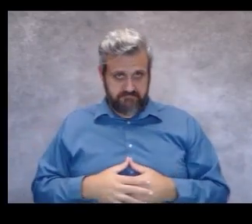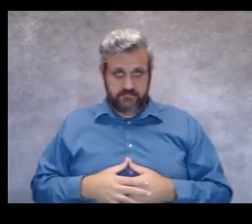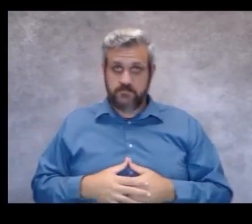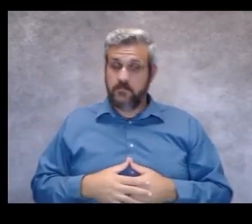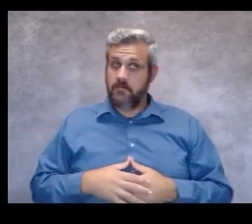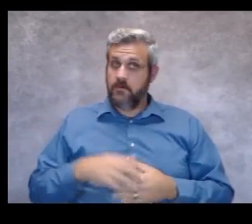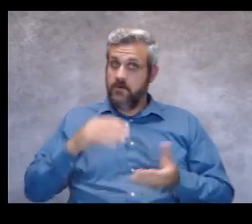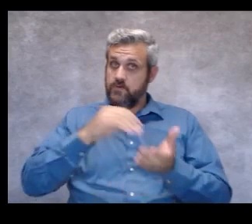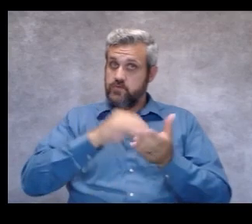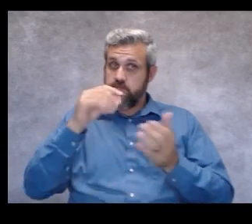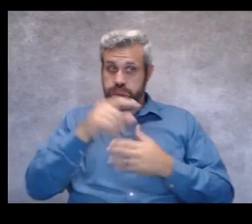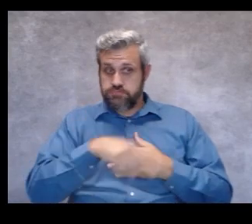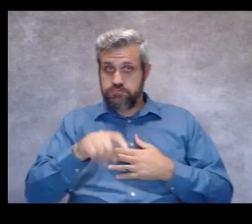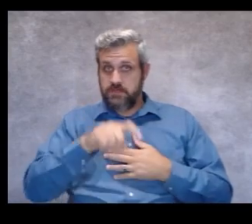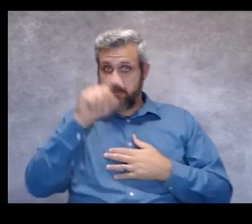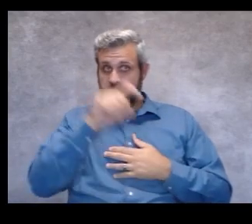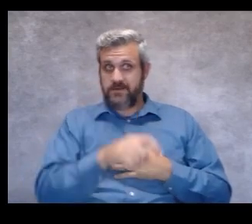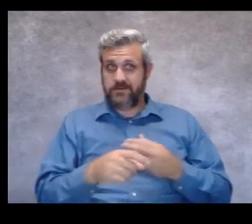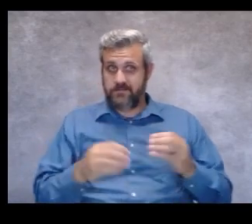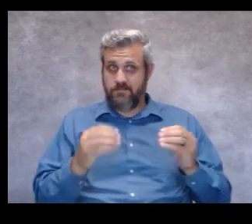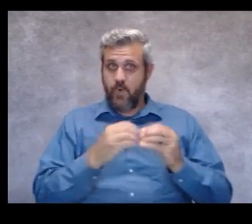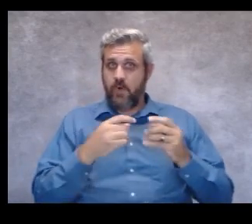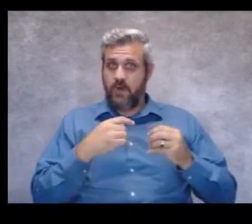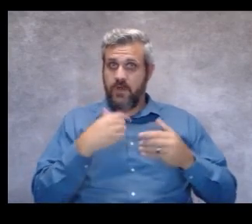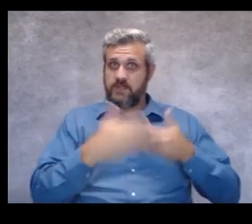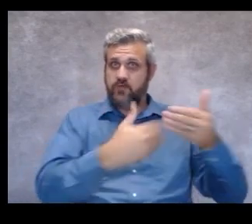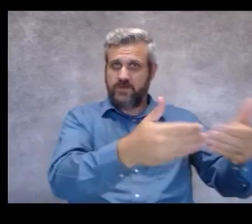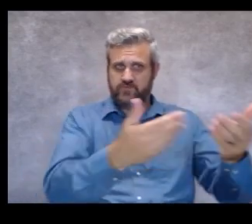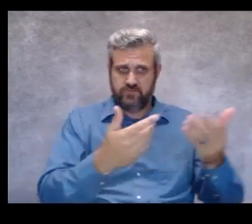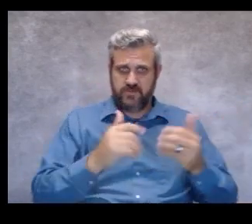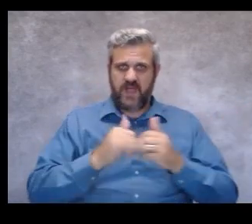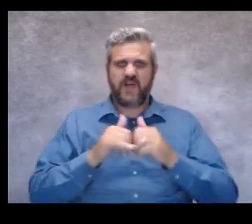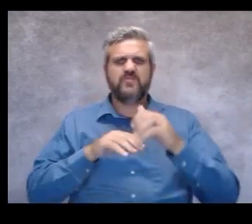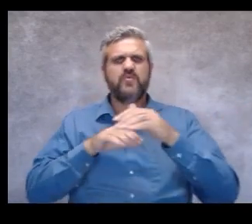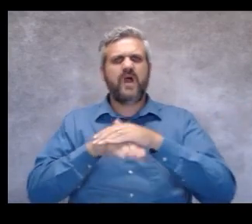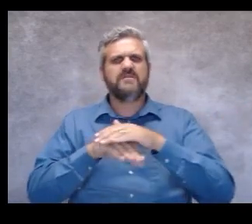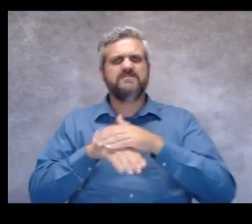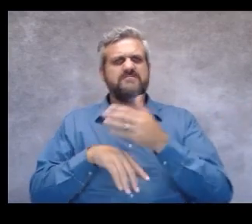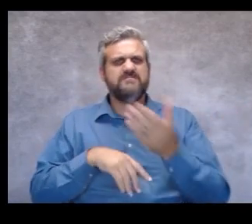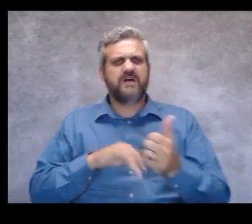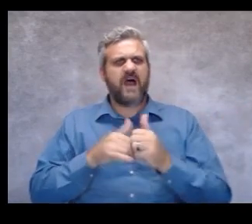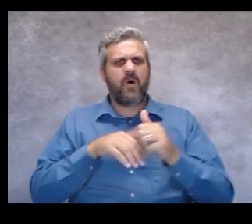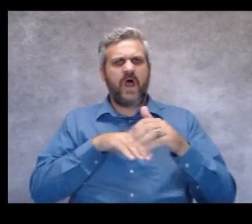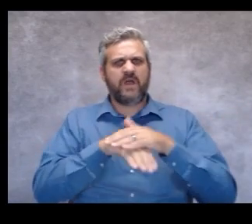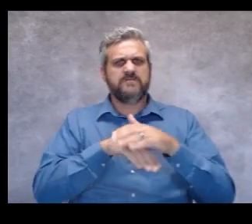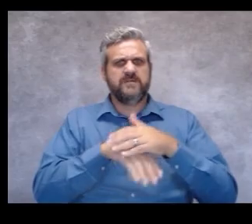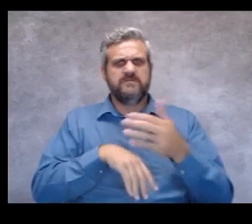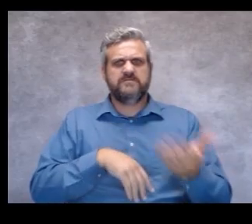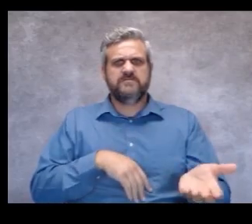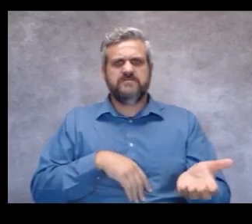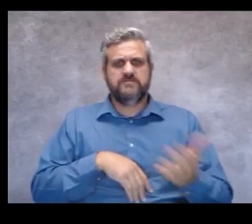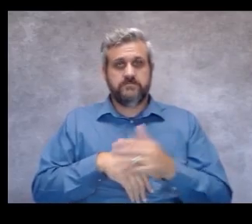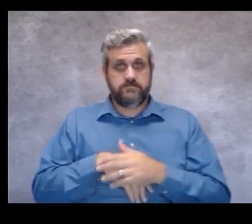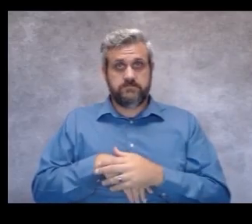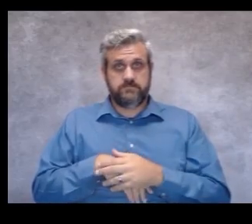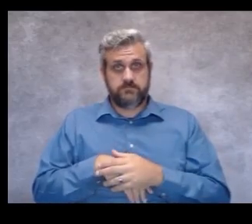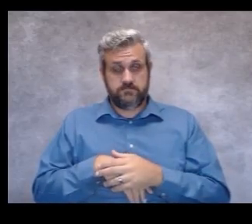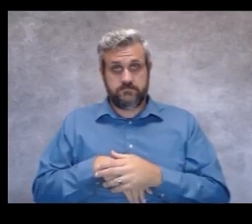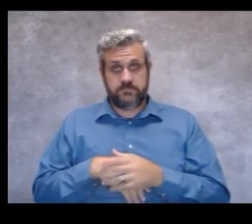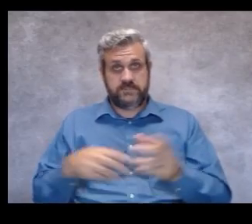Are there students who may need acceleration? How will you access if this may be the case? If the district is using an